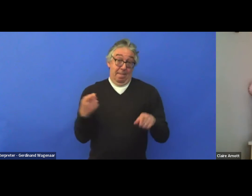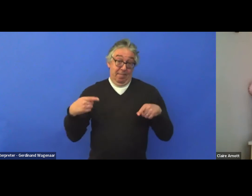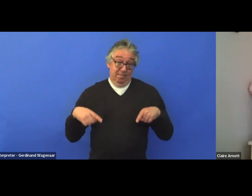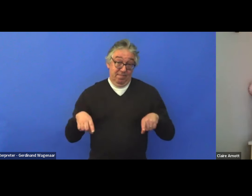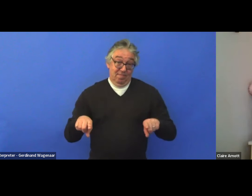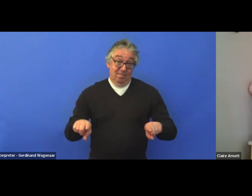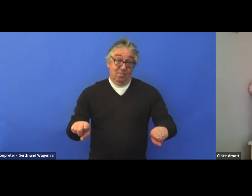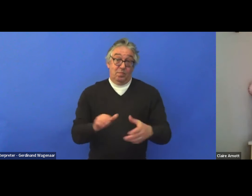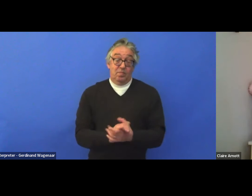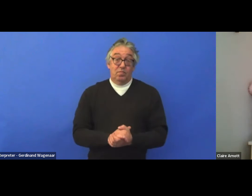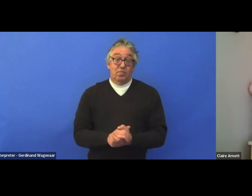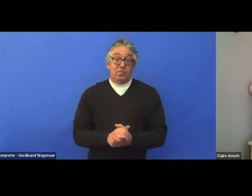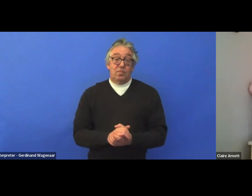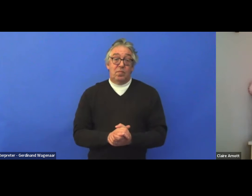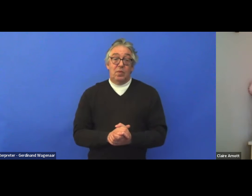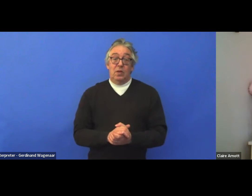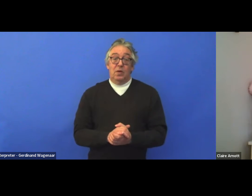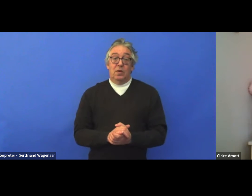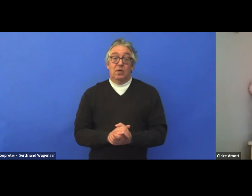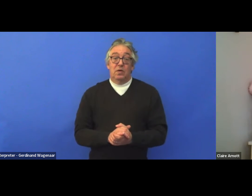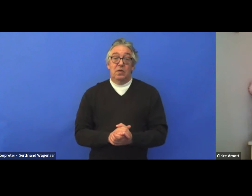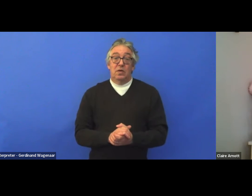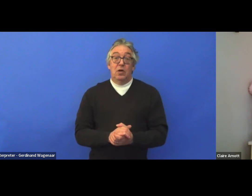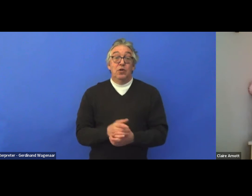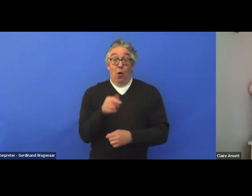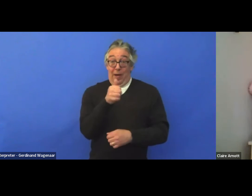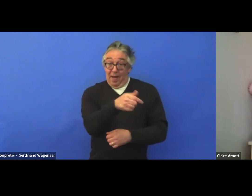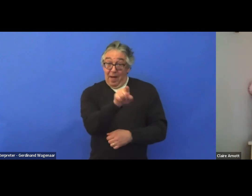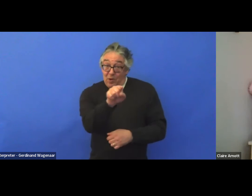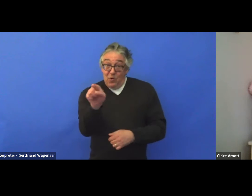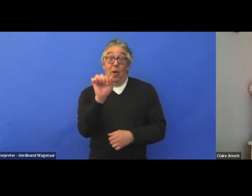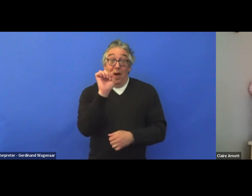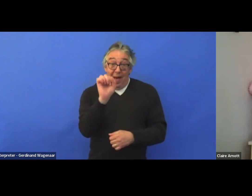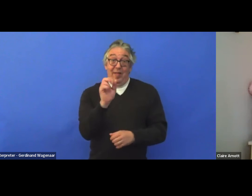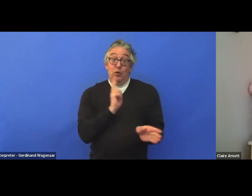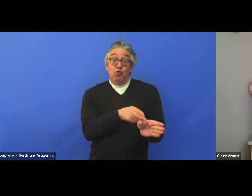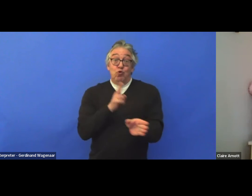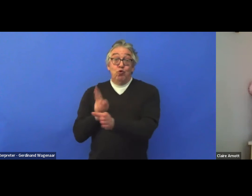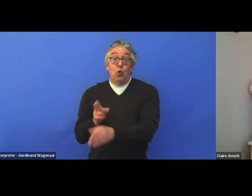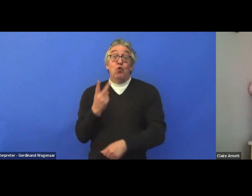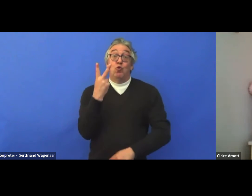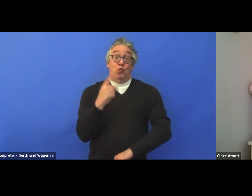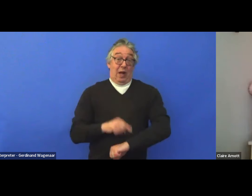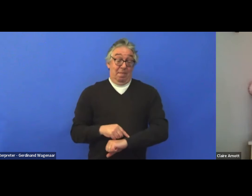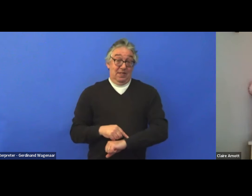You'll each have access to two sessions but again, after the second session we'll come back